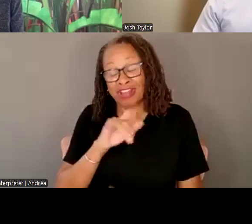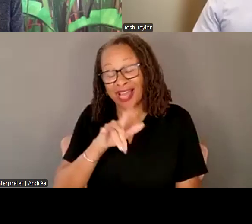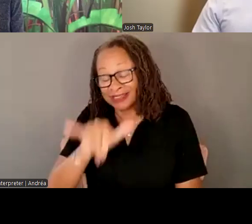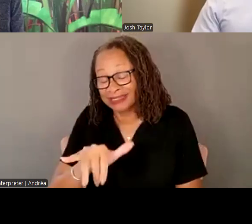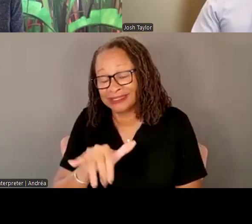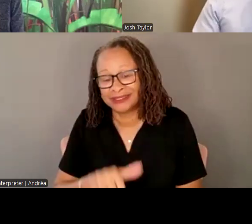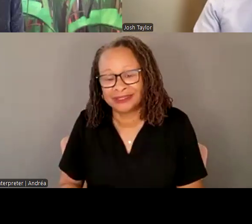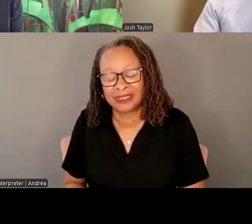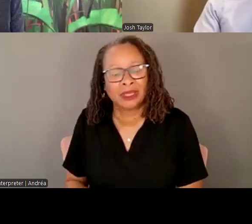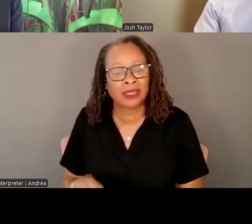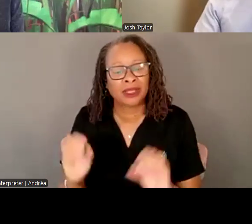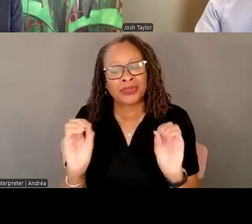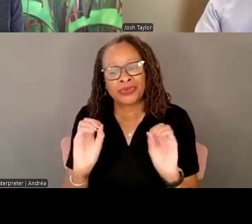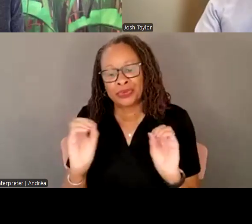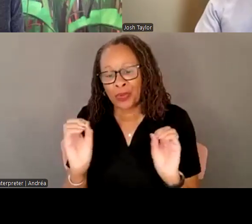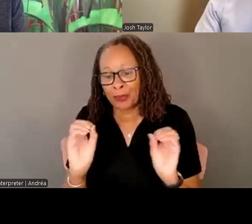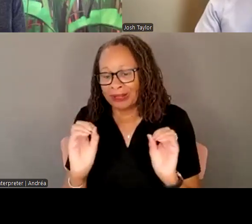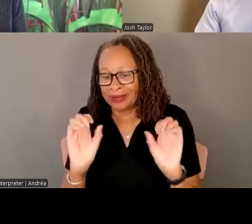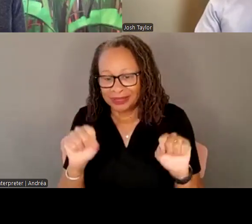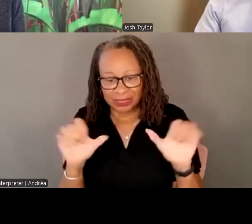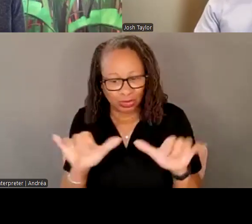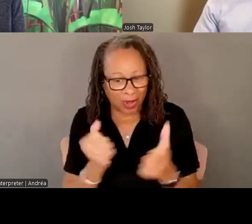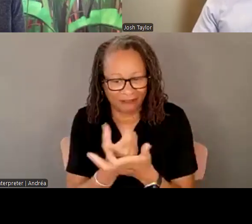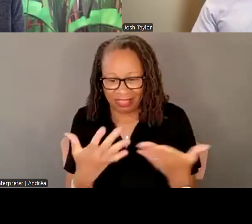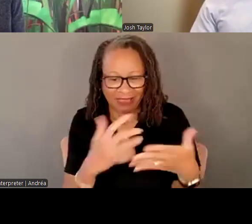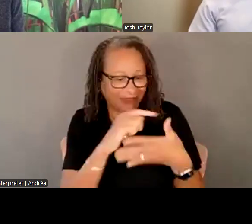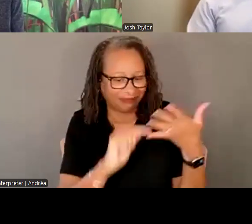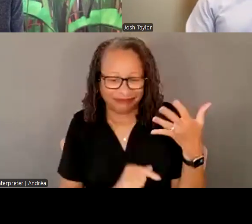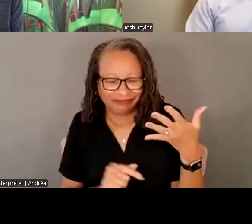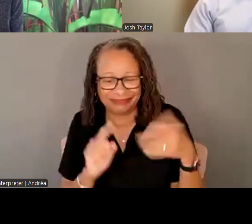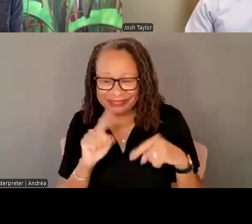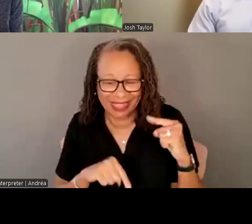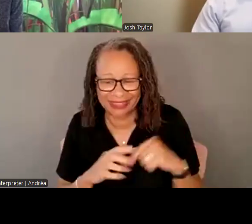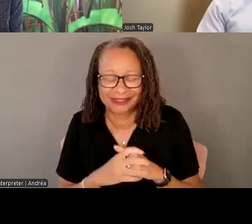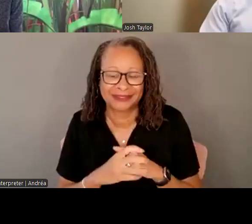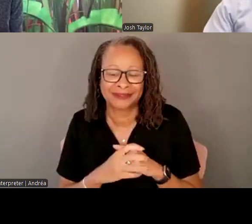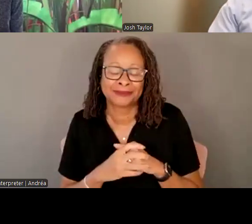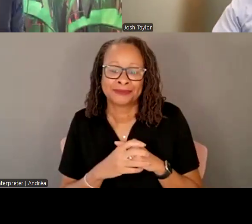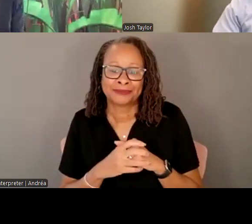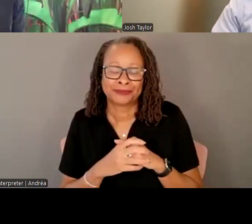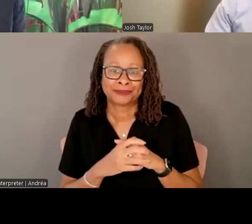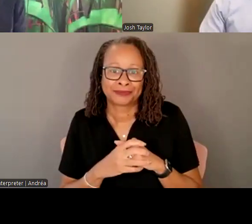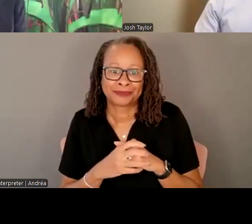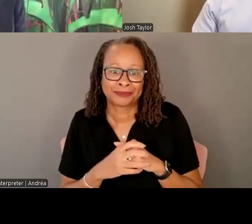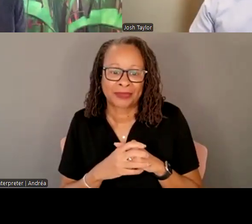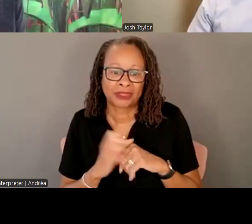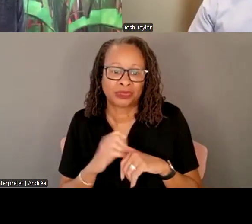nobody is able to do all those things, and so really honing in